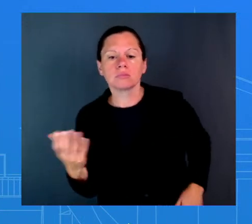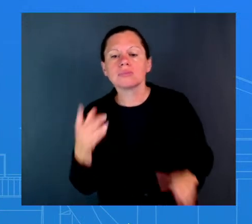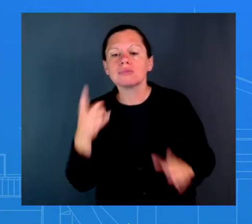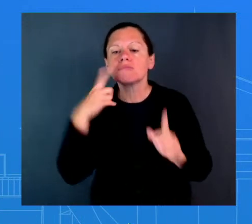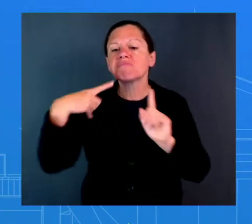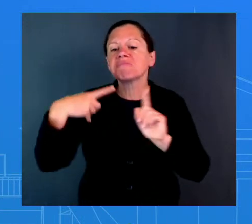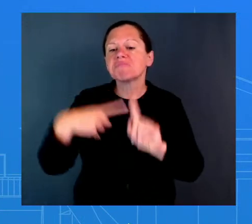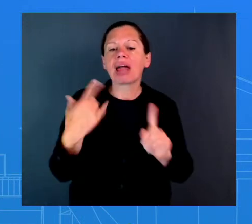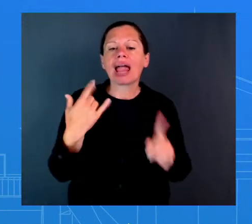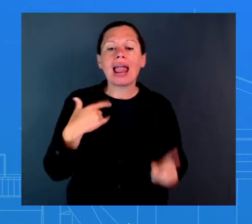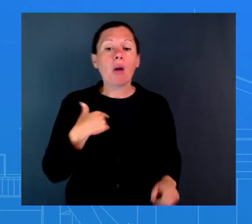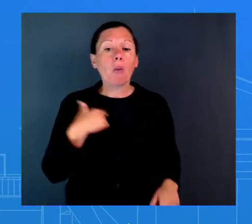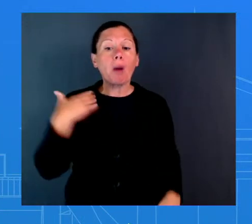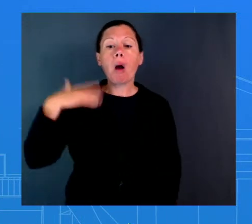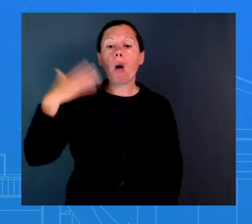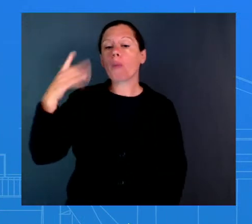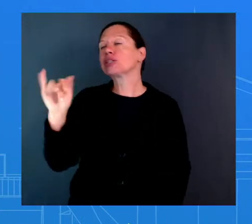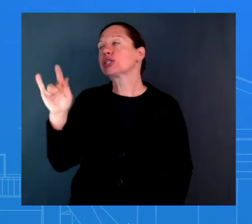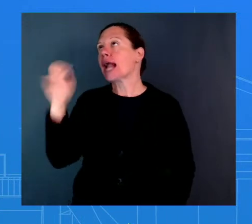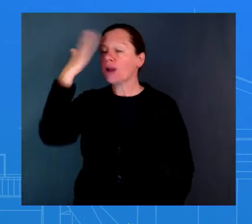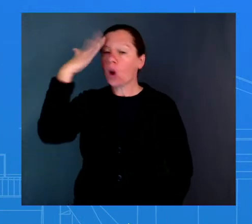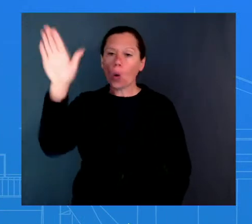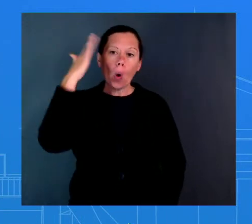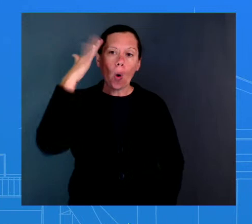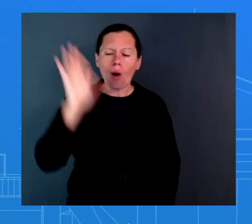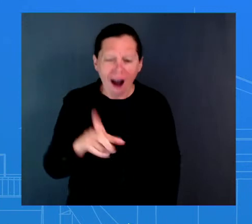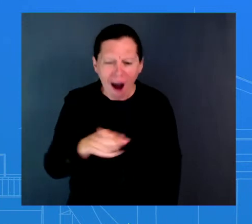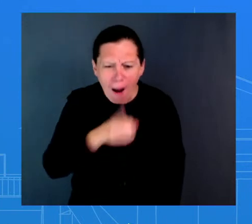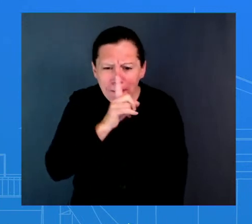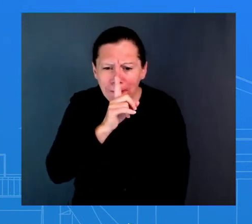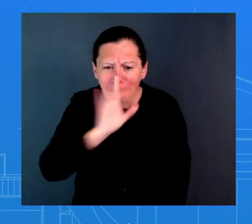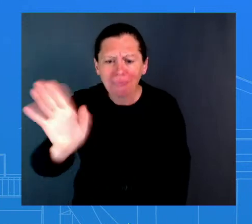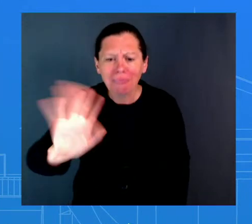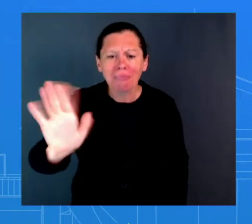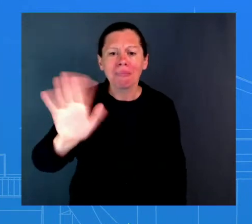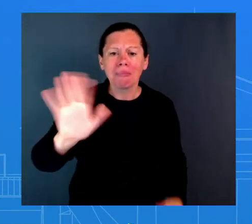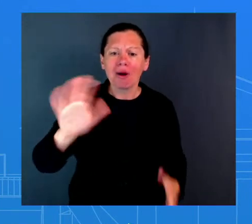so you can confirm these numbers, but roughly $47 billion in military assistance